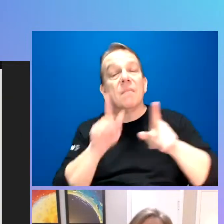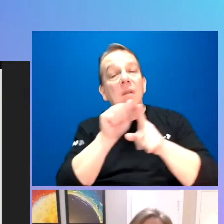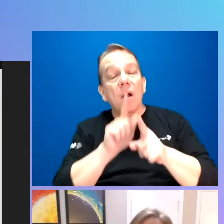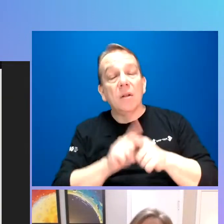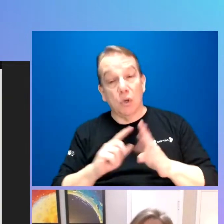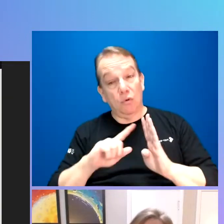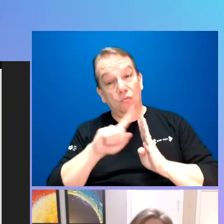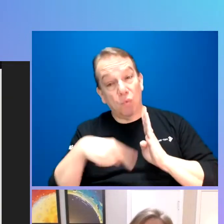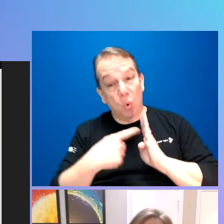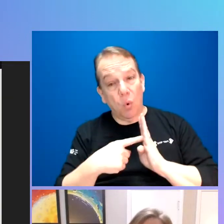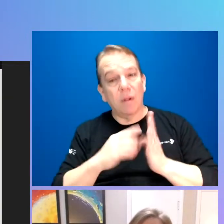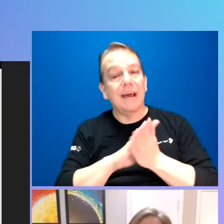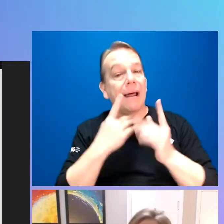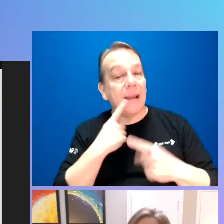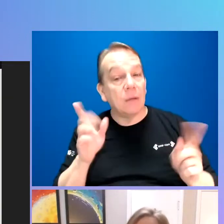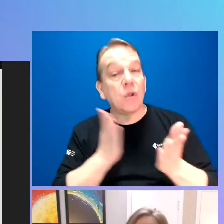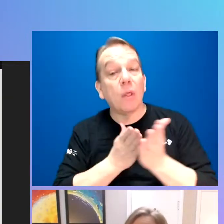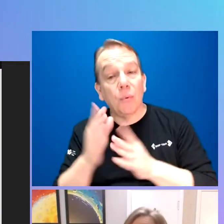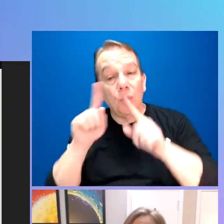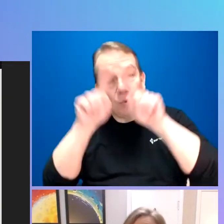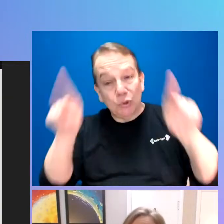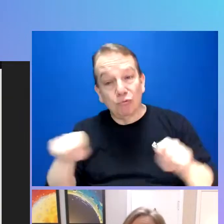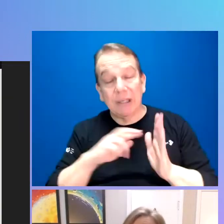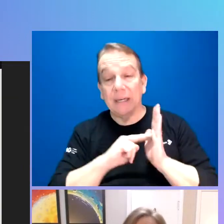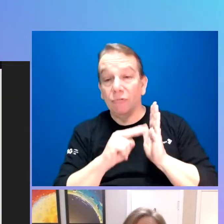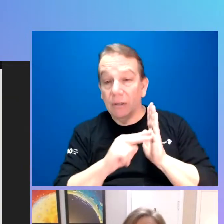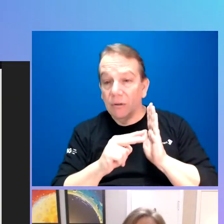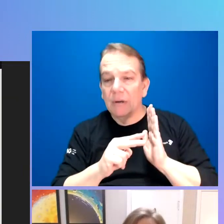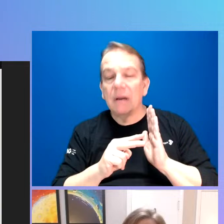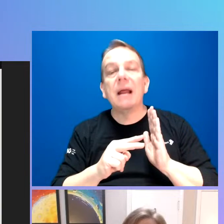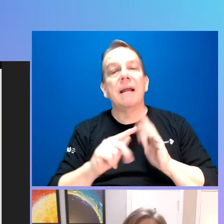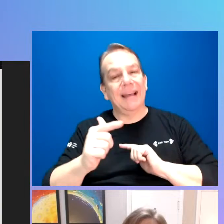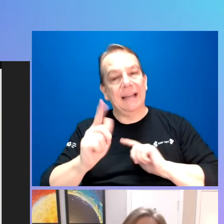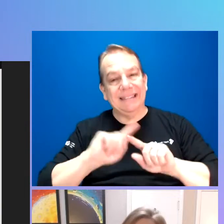know that roles get announced to screen readers and different roles create different interact